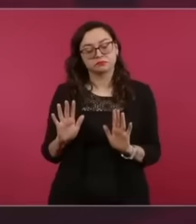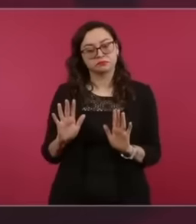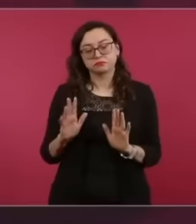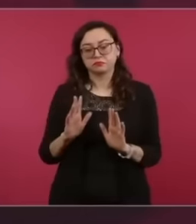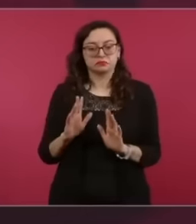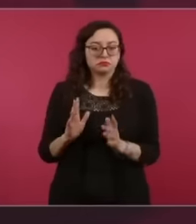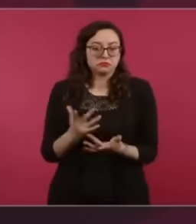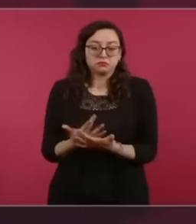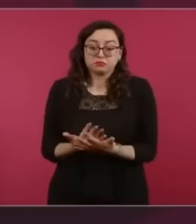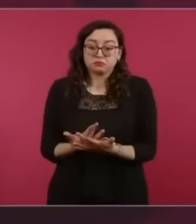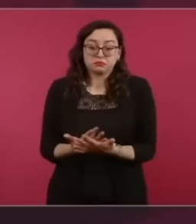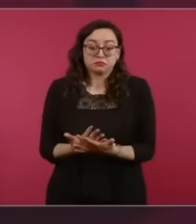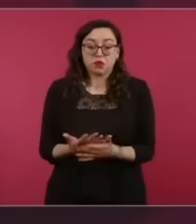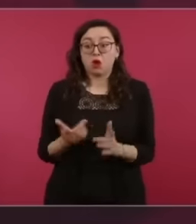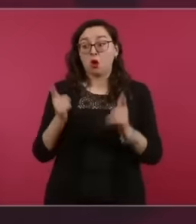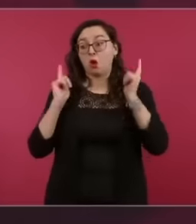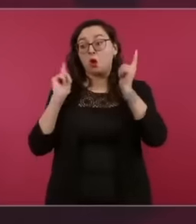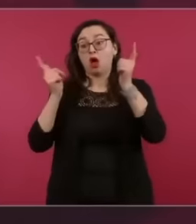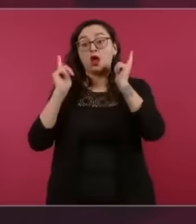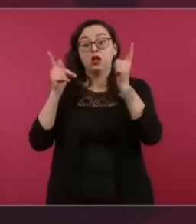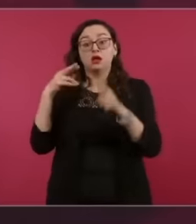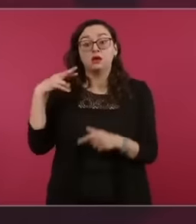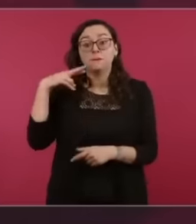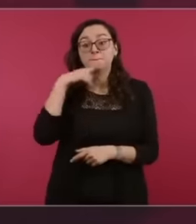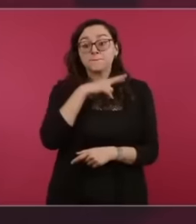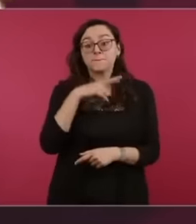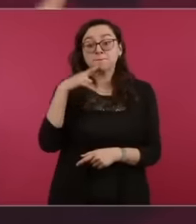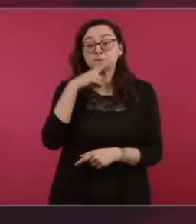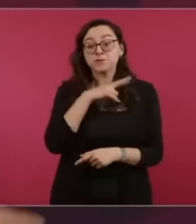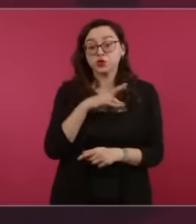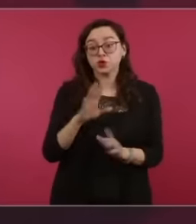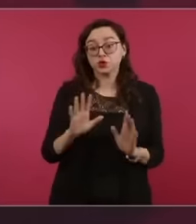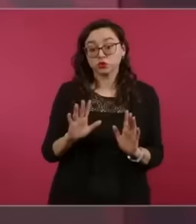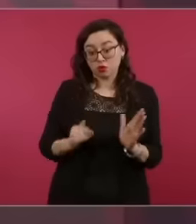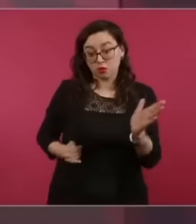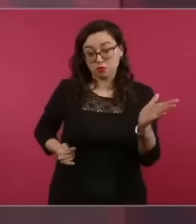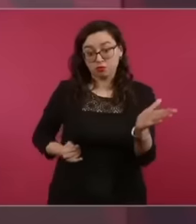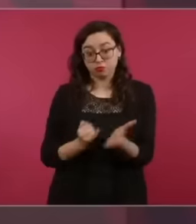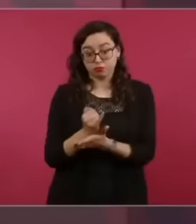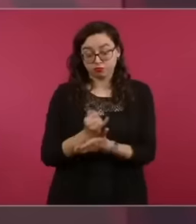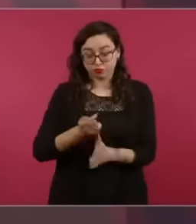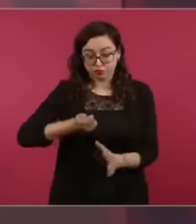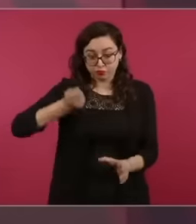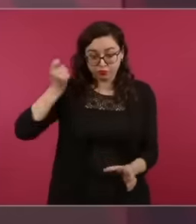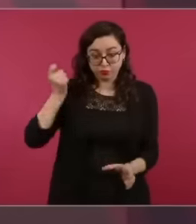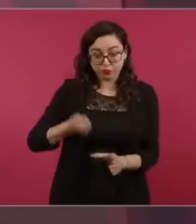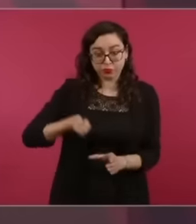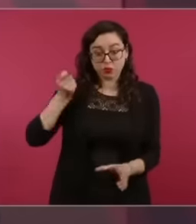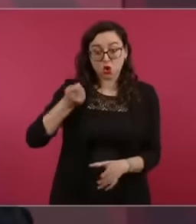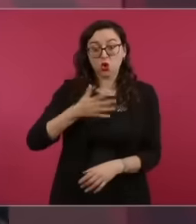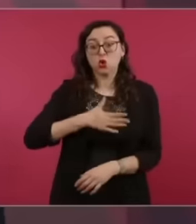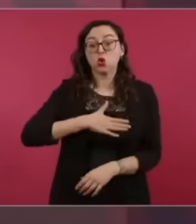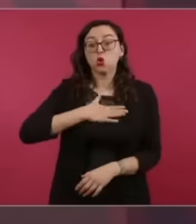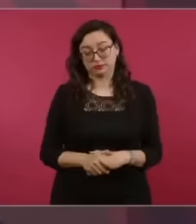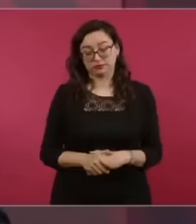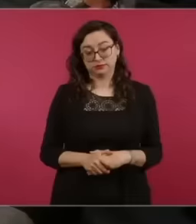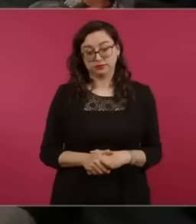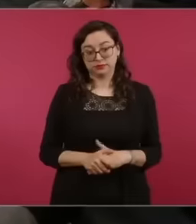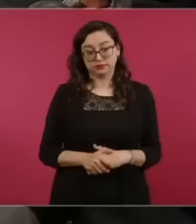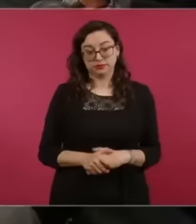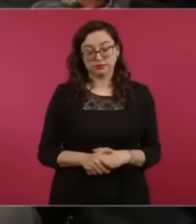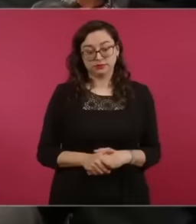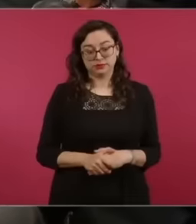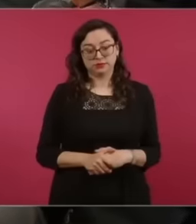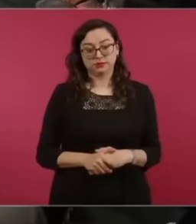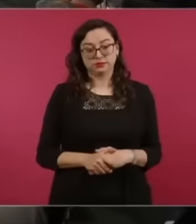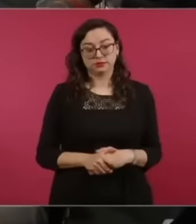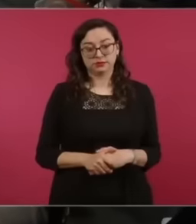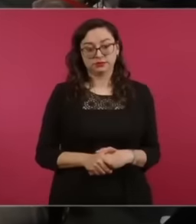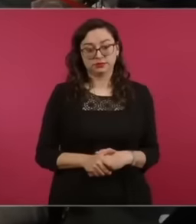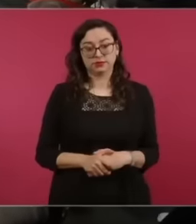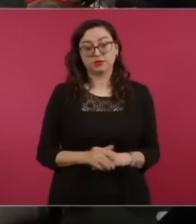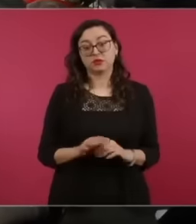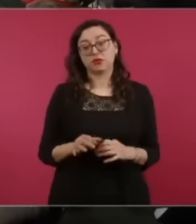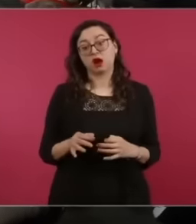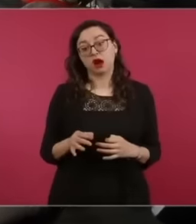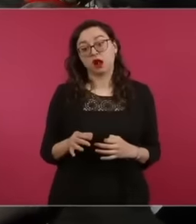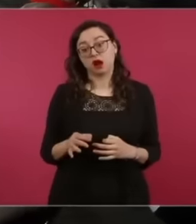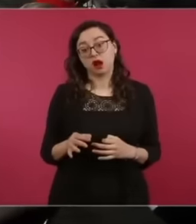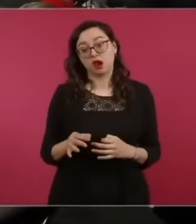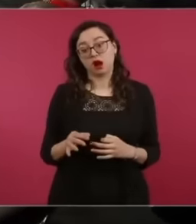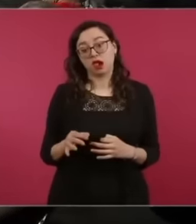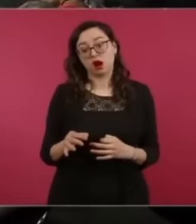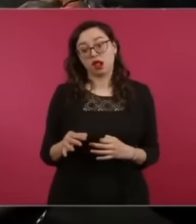promptly with confidence that there is expeditious justice that delaying tactics will not continue to be applied